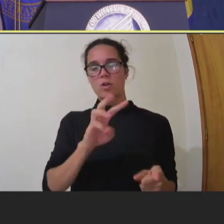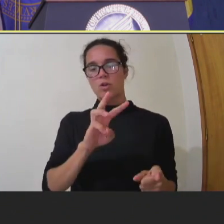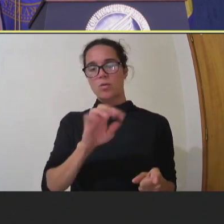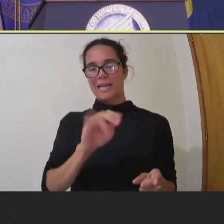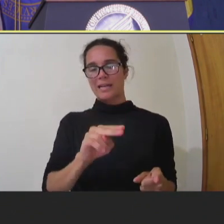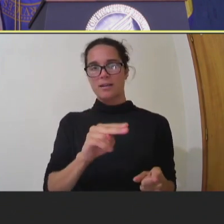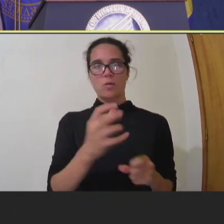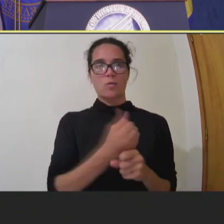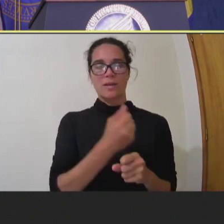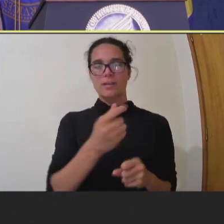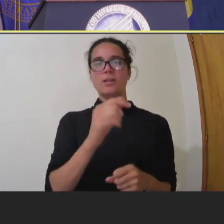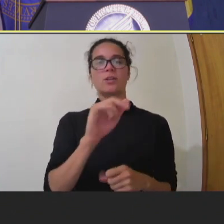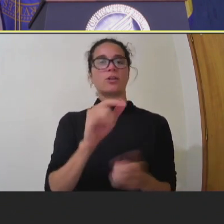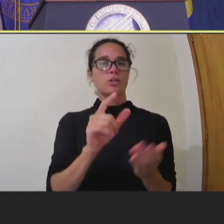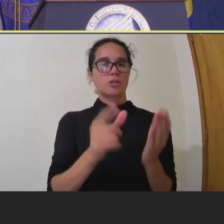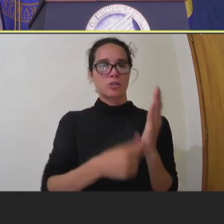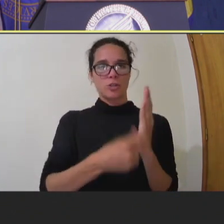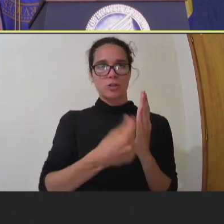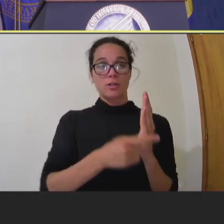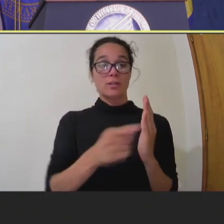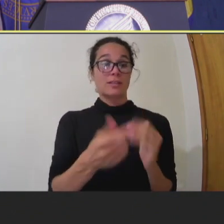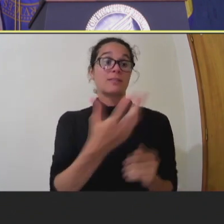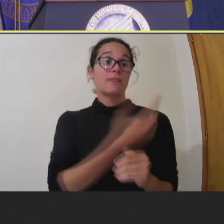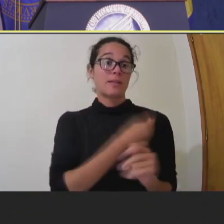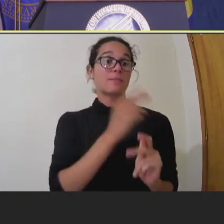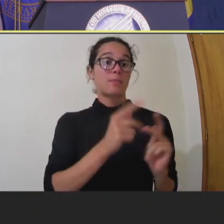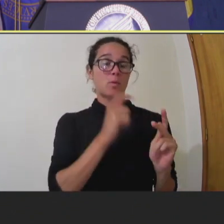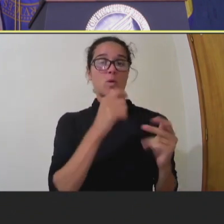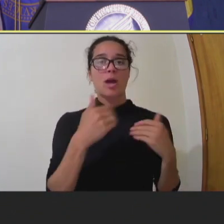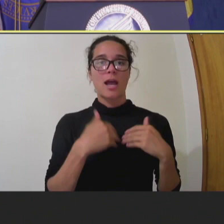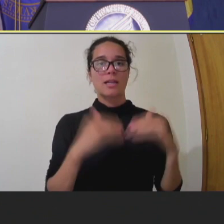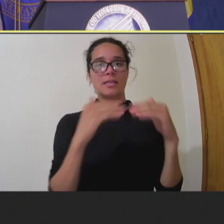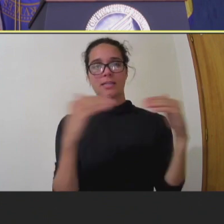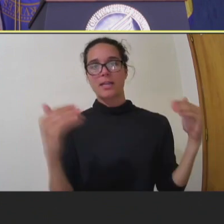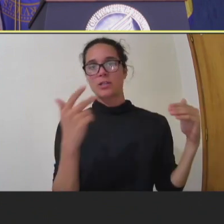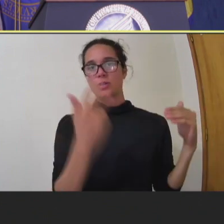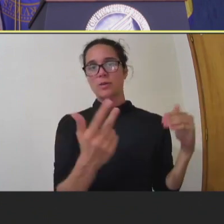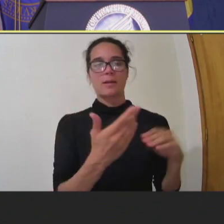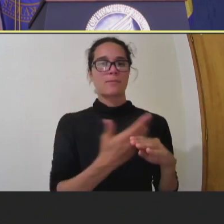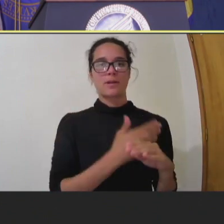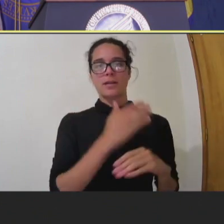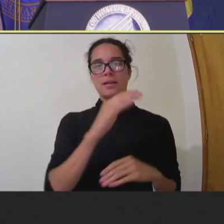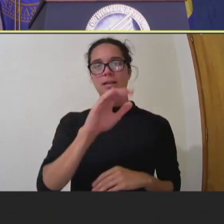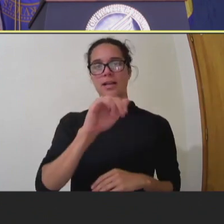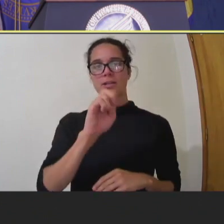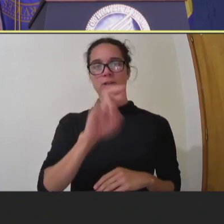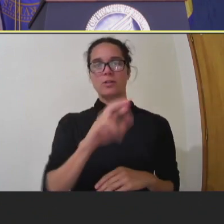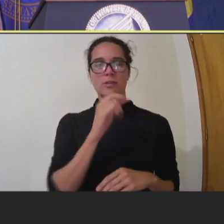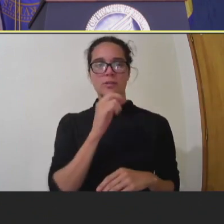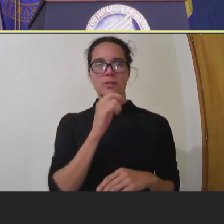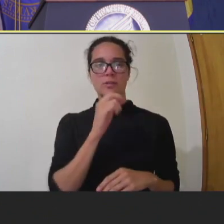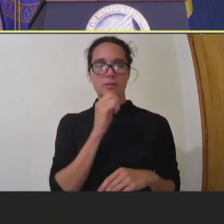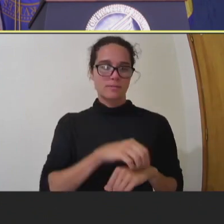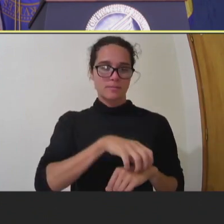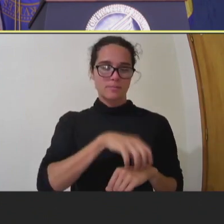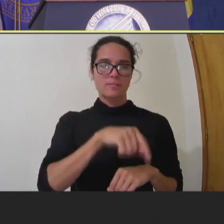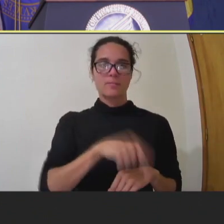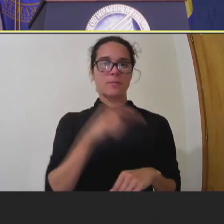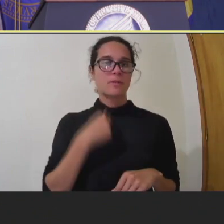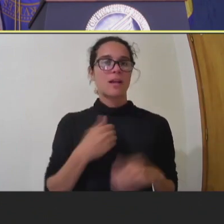people who had stage three VIN, this precancerous lesion, with a synthetic peptide for the E6 and